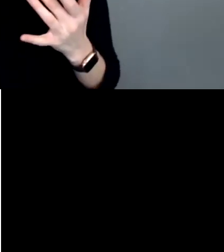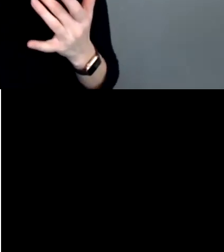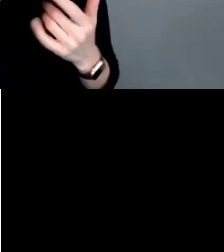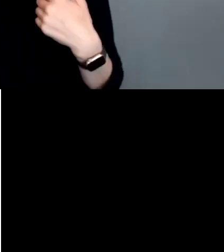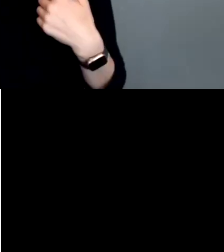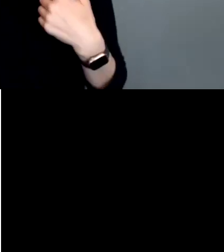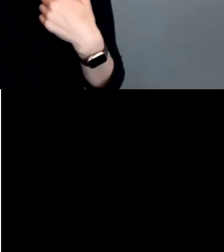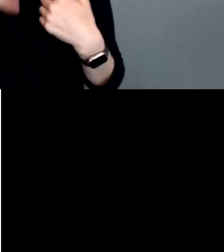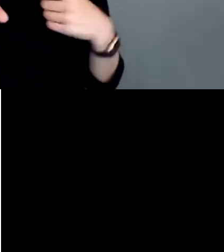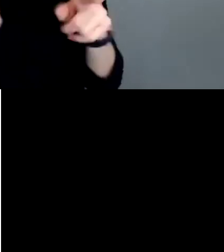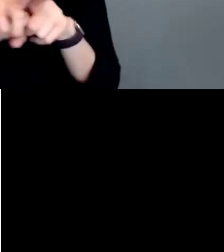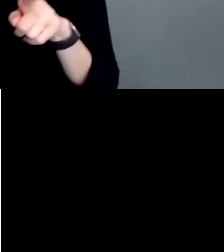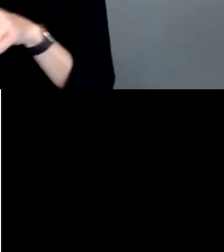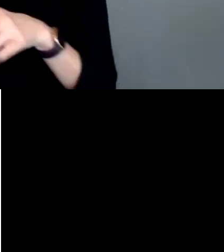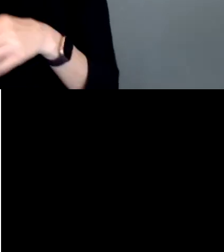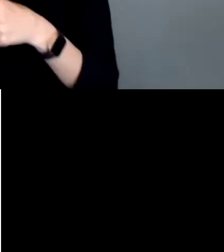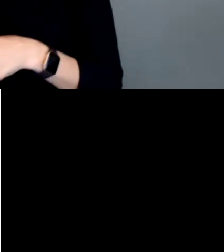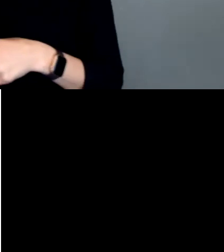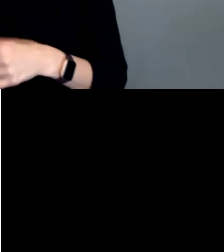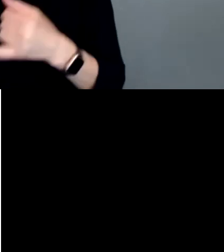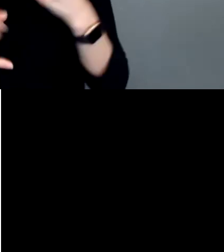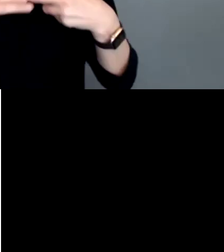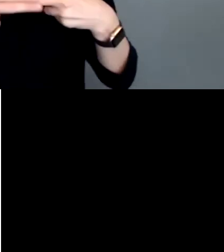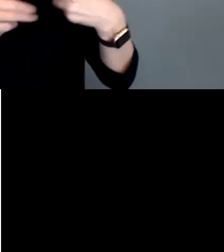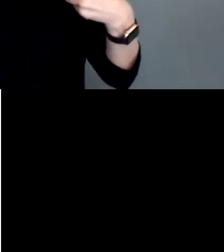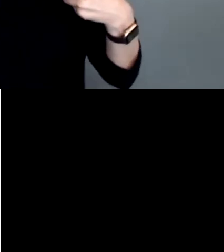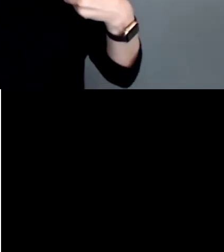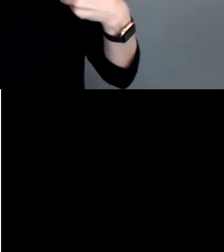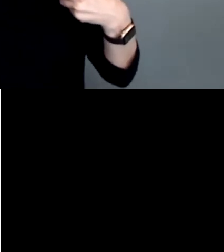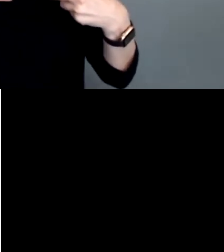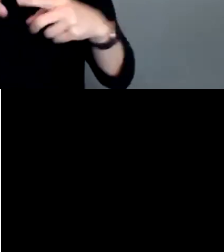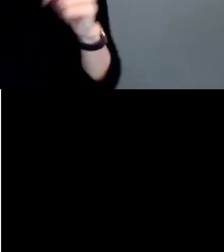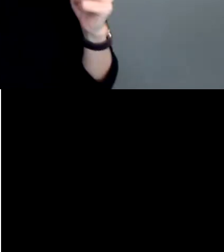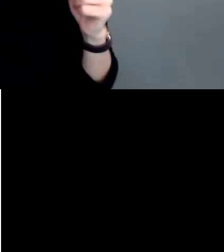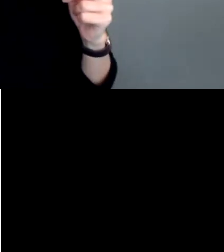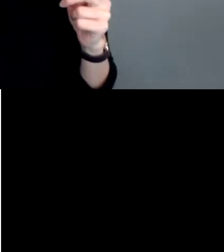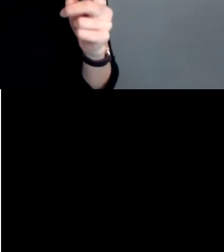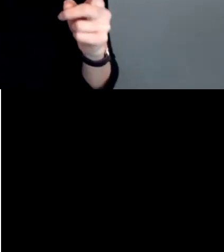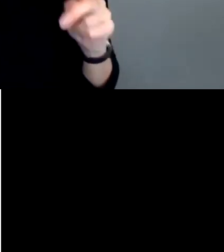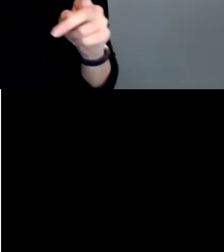that is also included in the PowerPoint information, but for those who may watch this recording later,